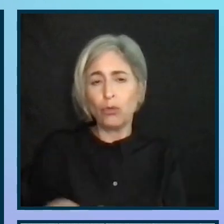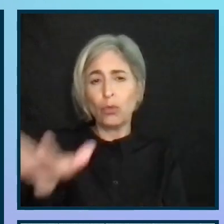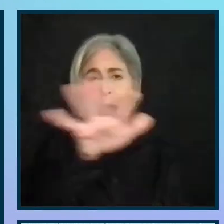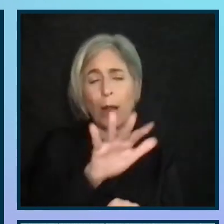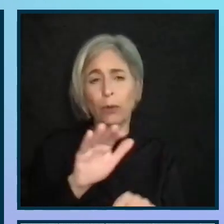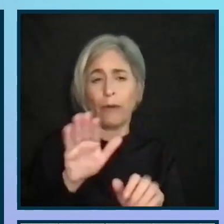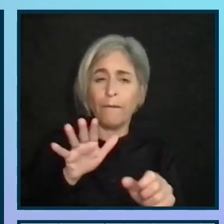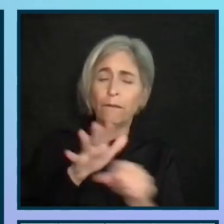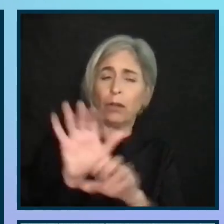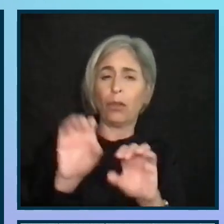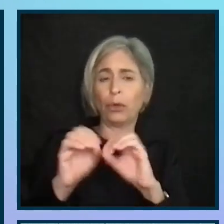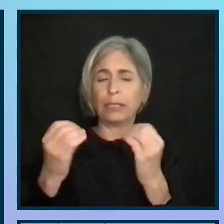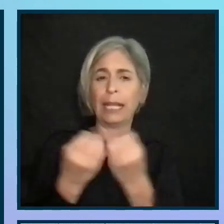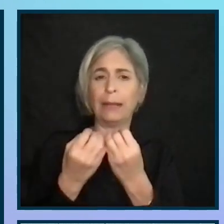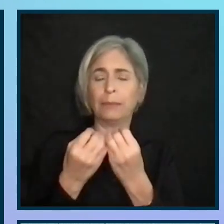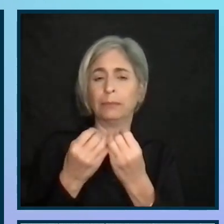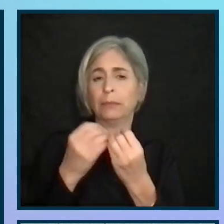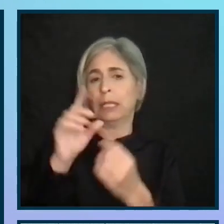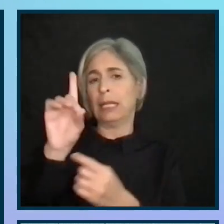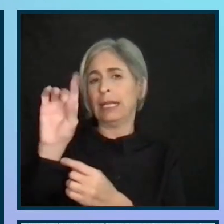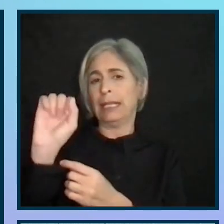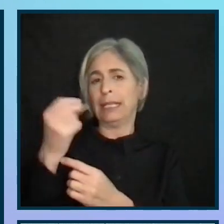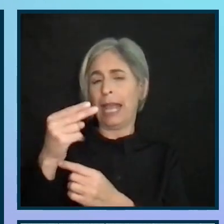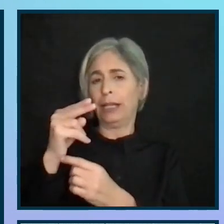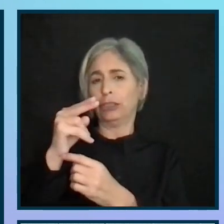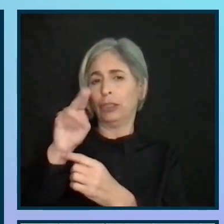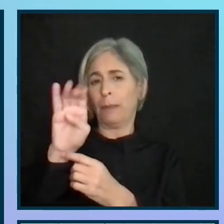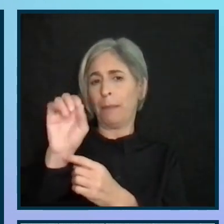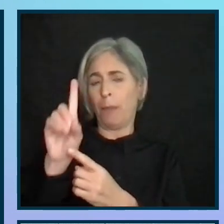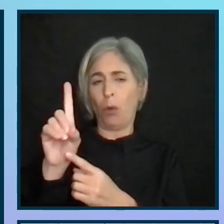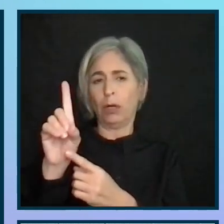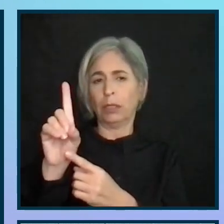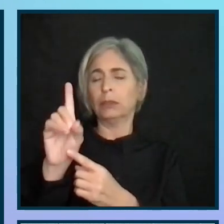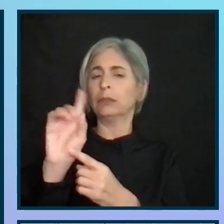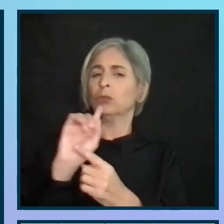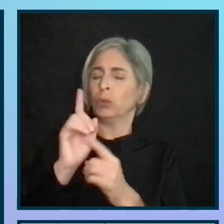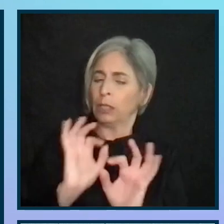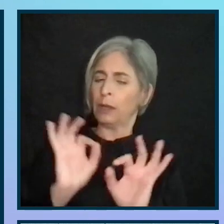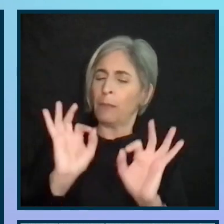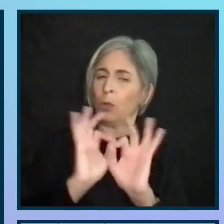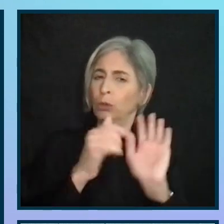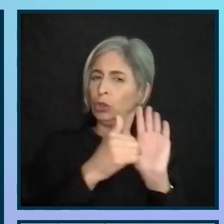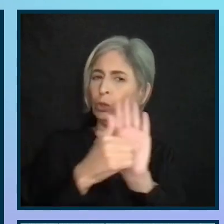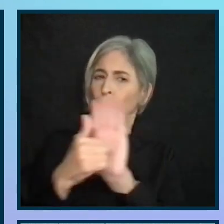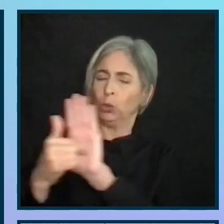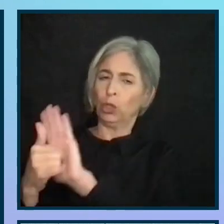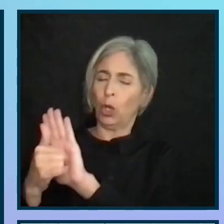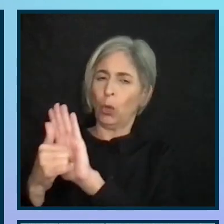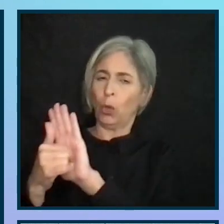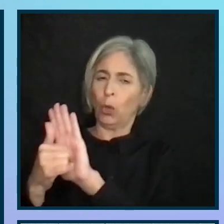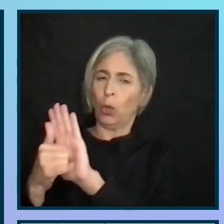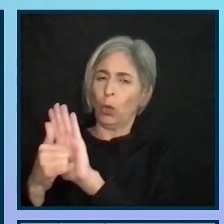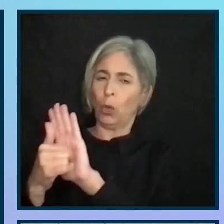So establishing a dashboard that can be shared with key leaders is really important. You'll need to show the progress you're making